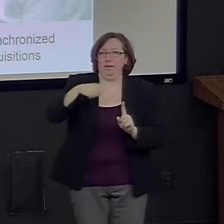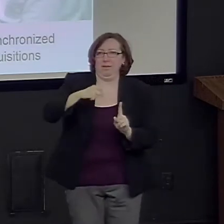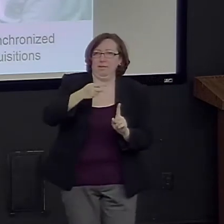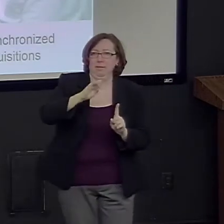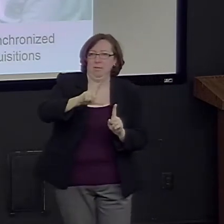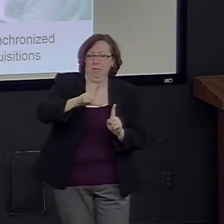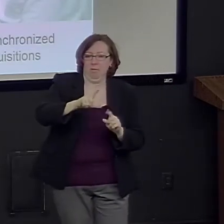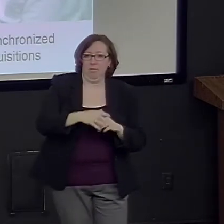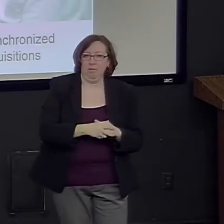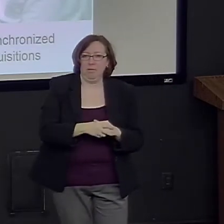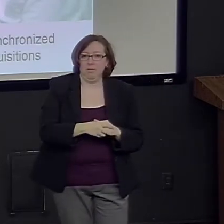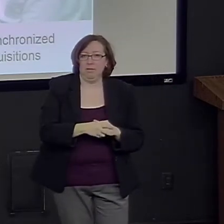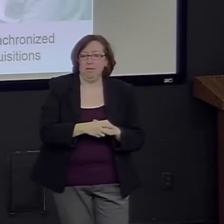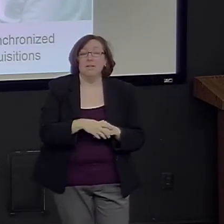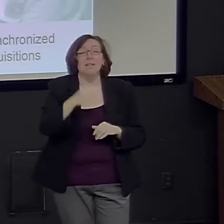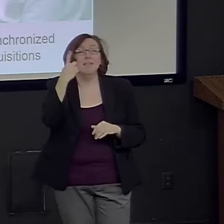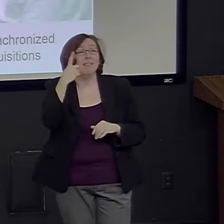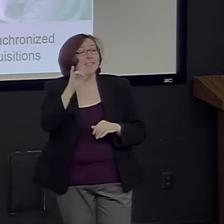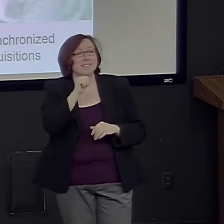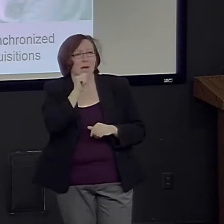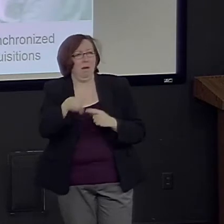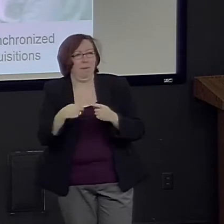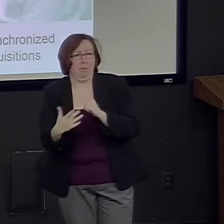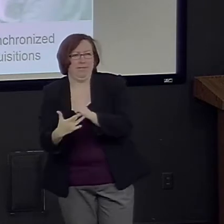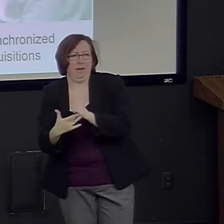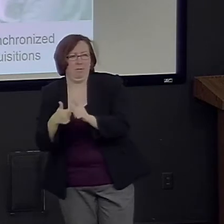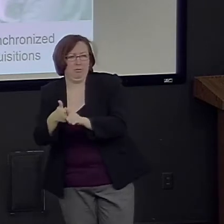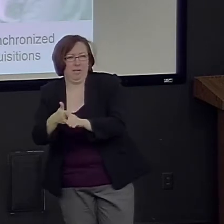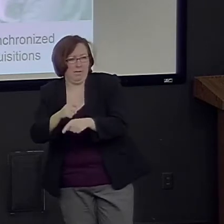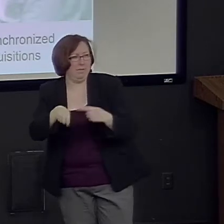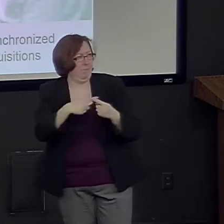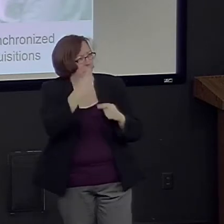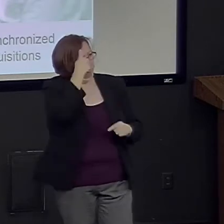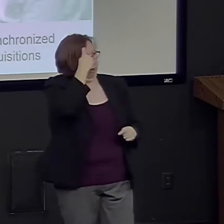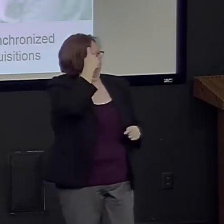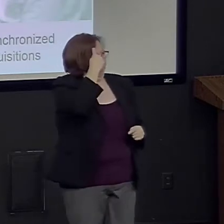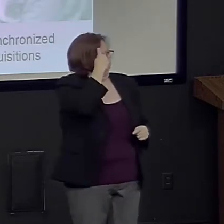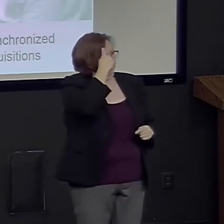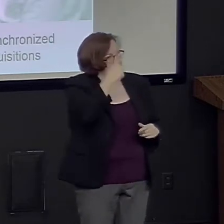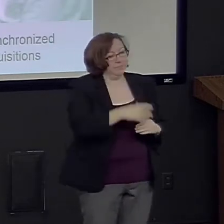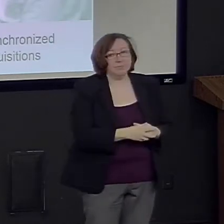It's not a property about the technology. The property of the brain that's key here